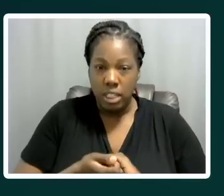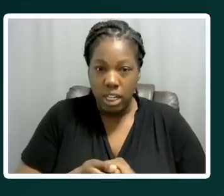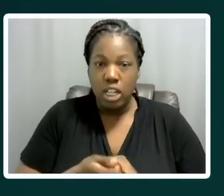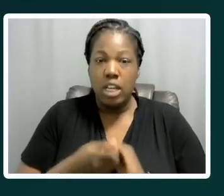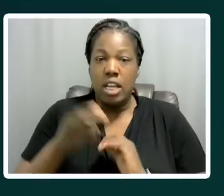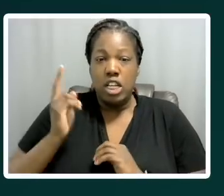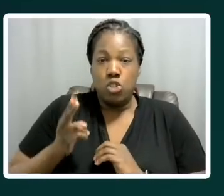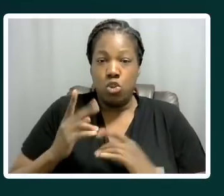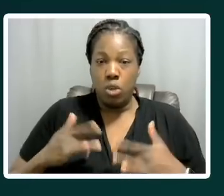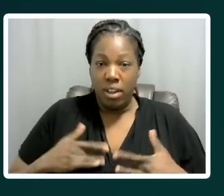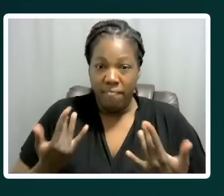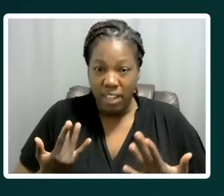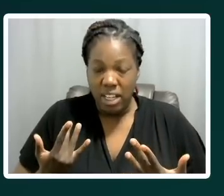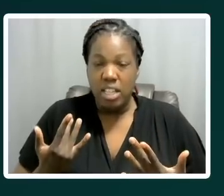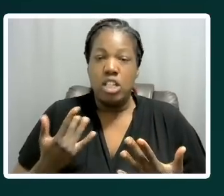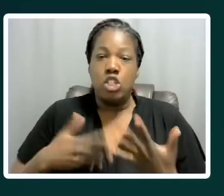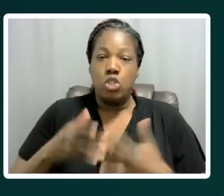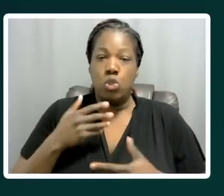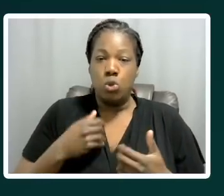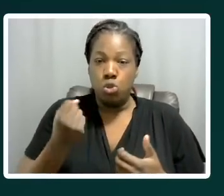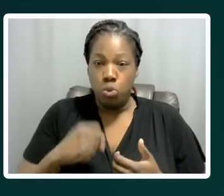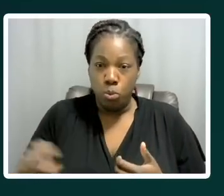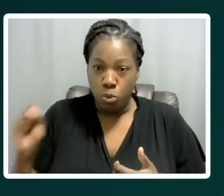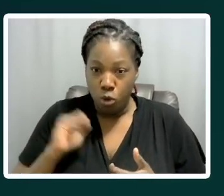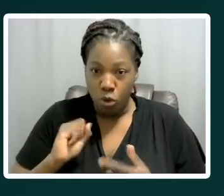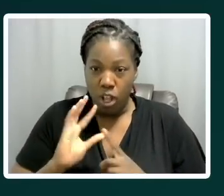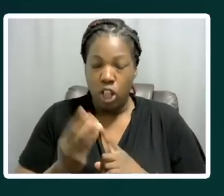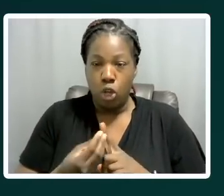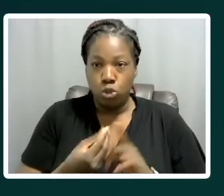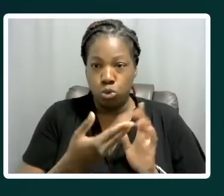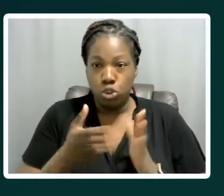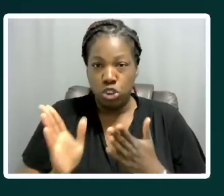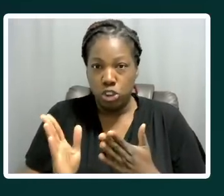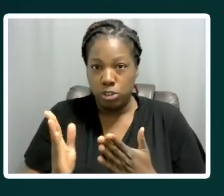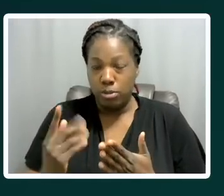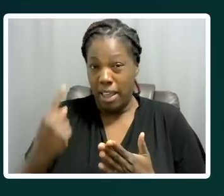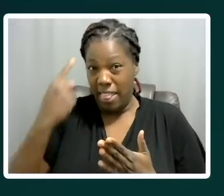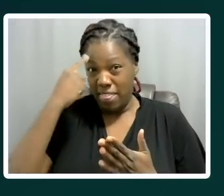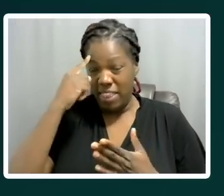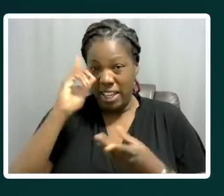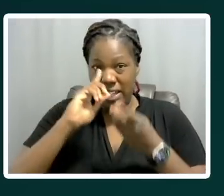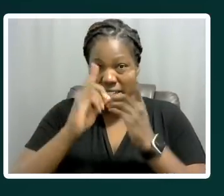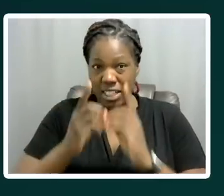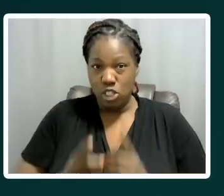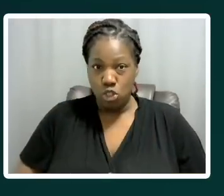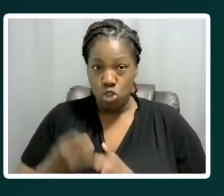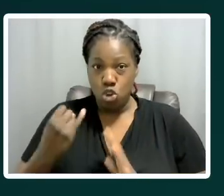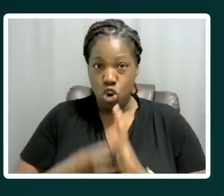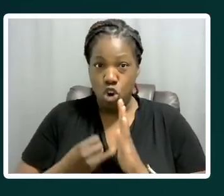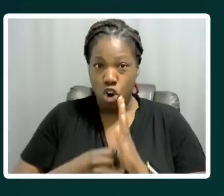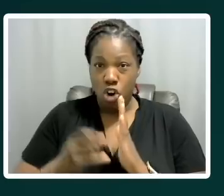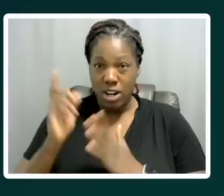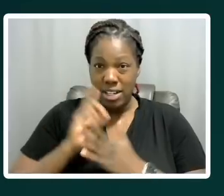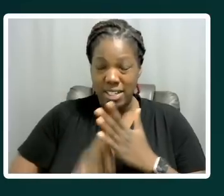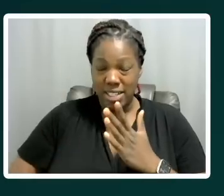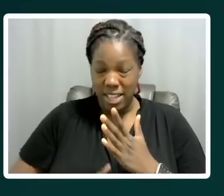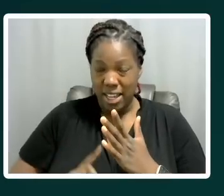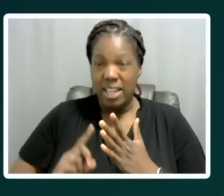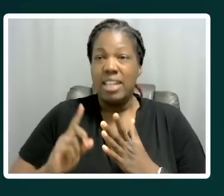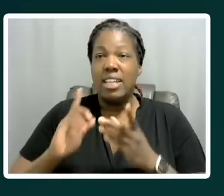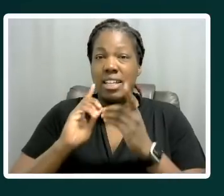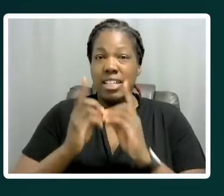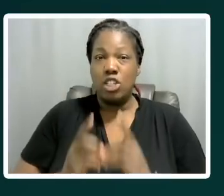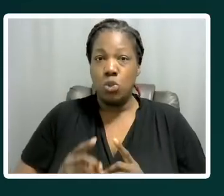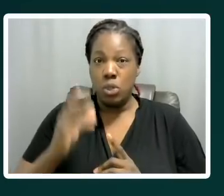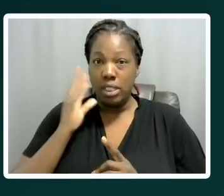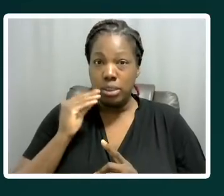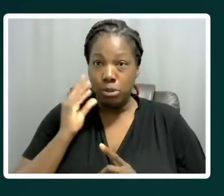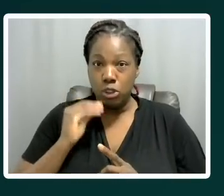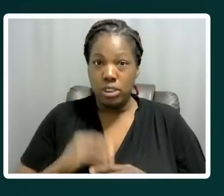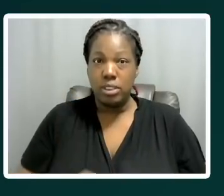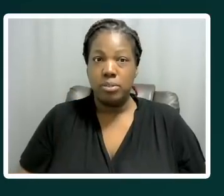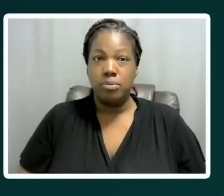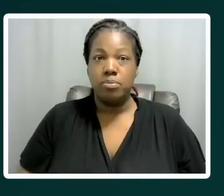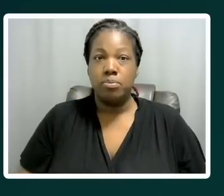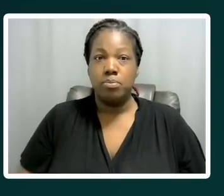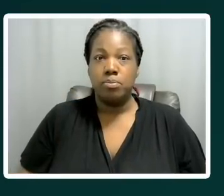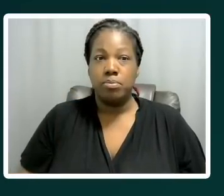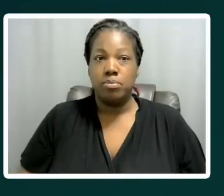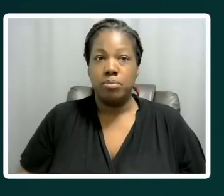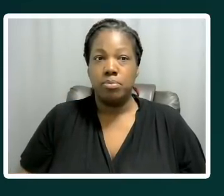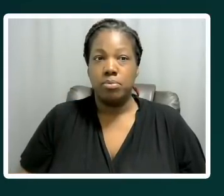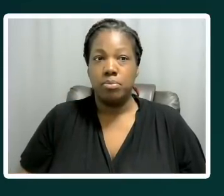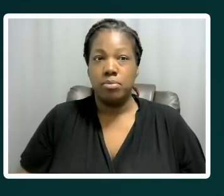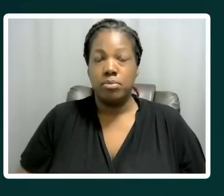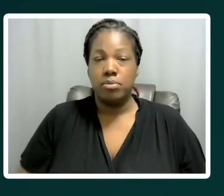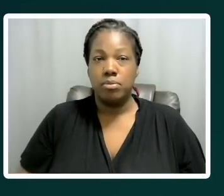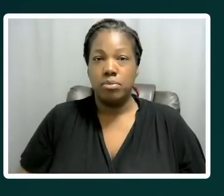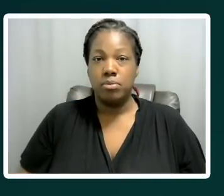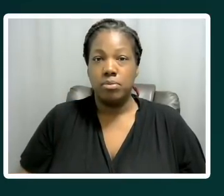shifts. Welcome to Think Digitally, Art Design and Digital Experiences. I am joined by the digital